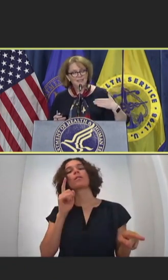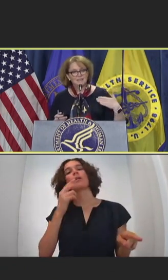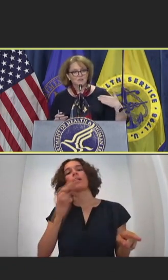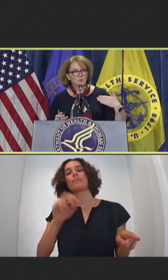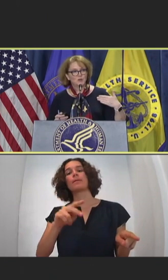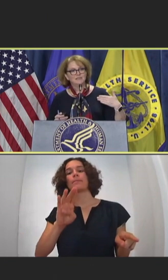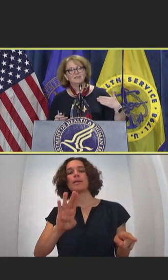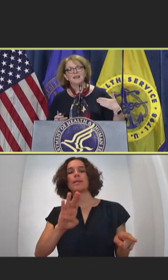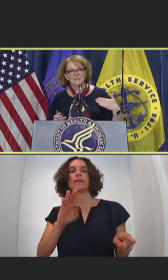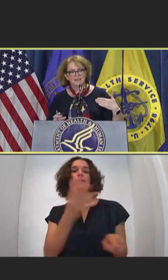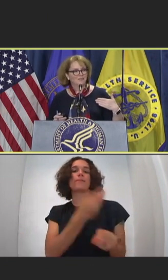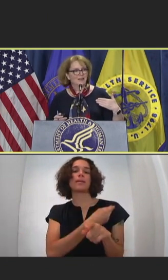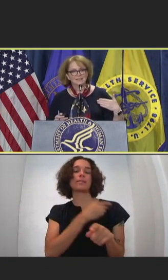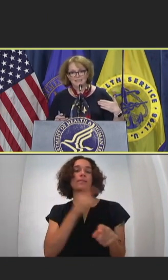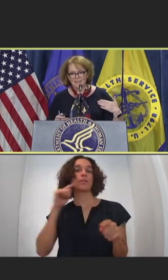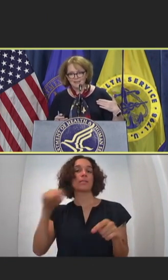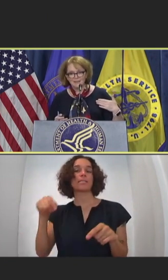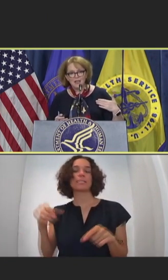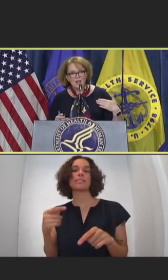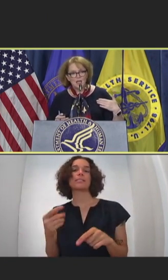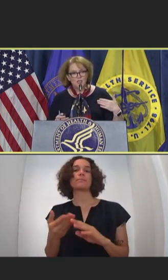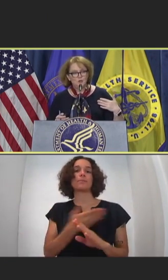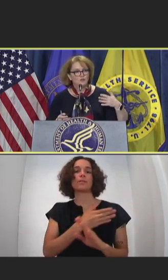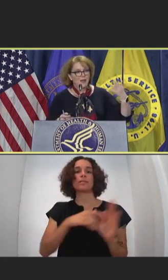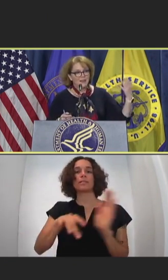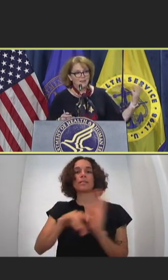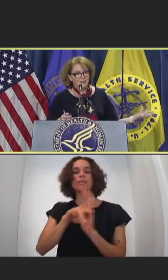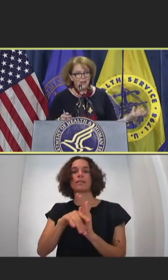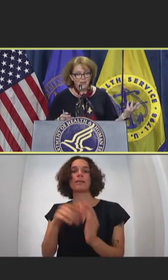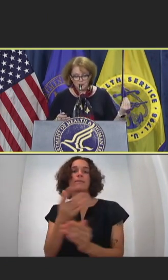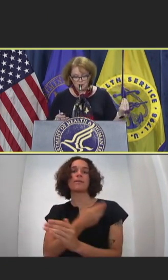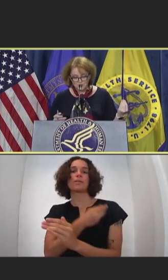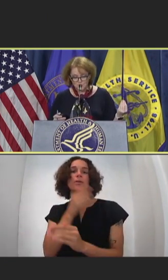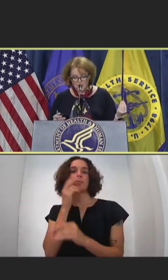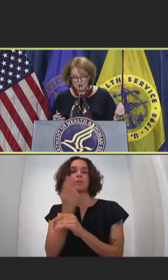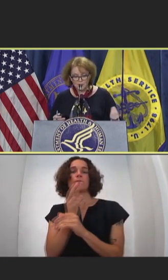it's preselecting the vaccine that's used by their health system primarily,